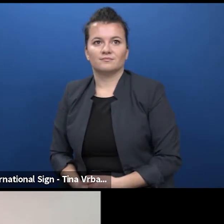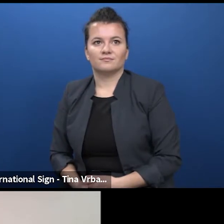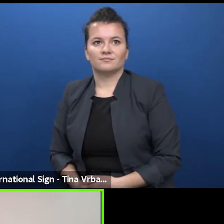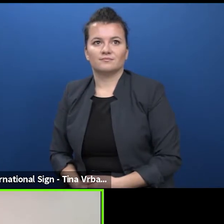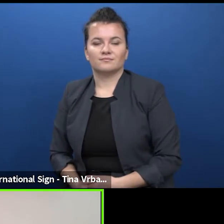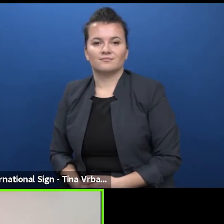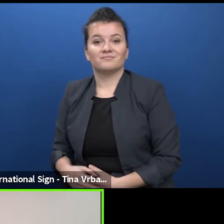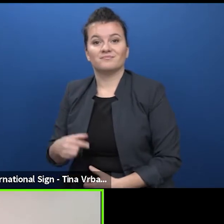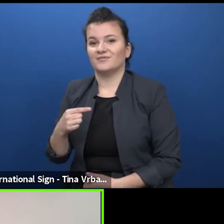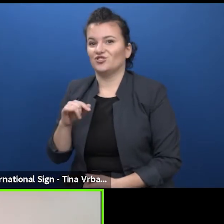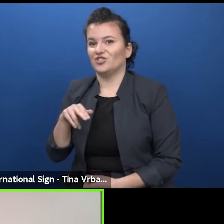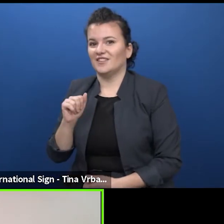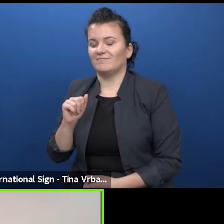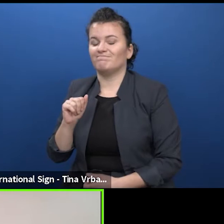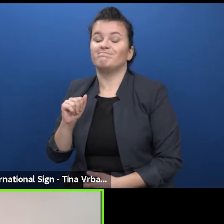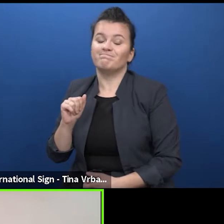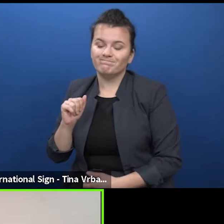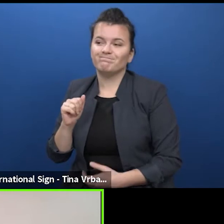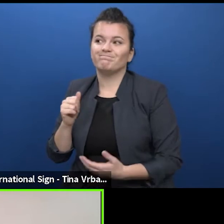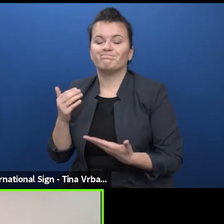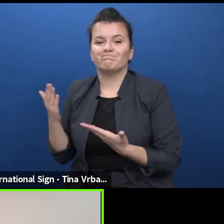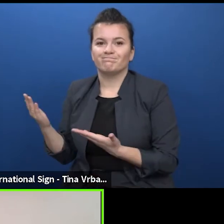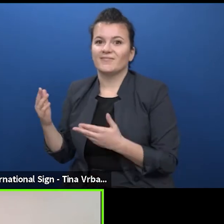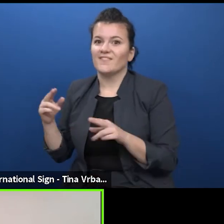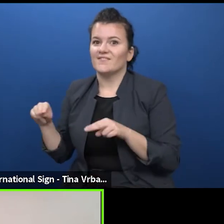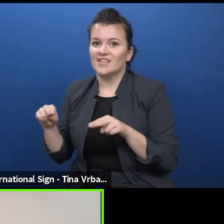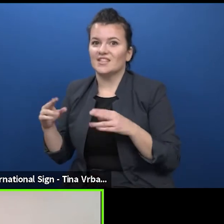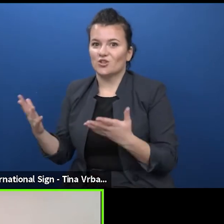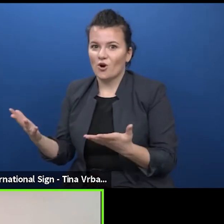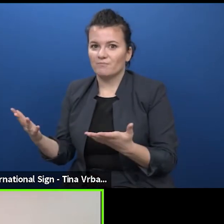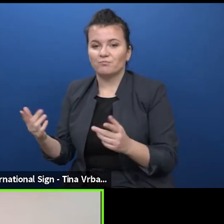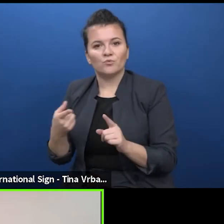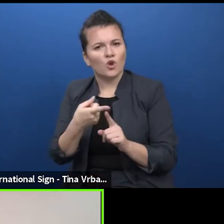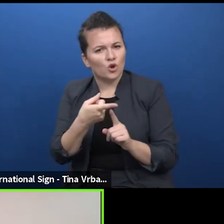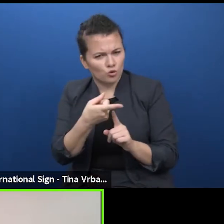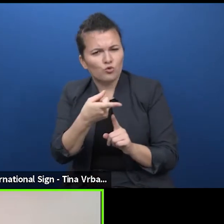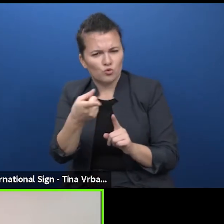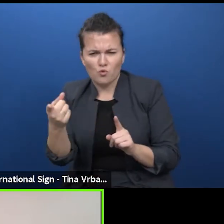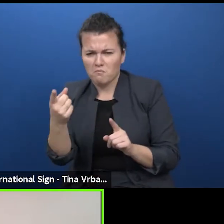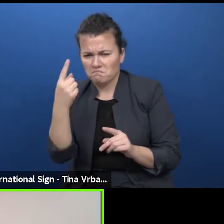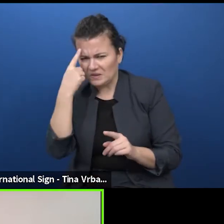Yes, I am sure most of you have been witnessing first and end